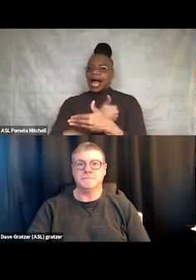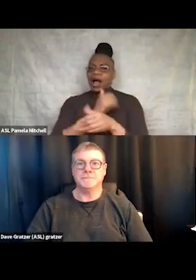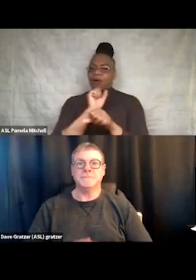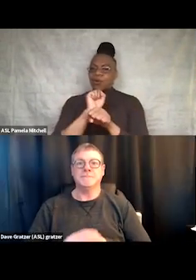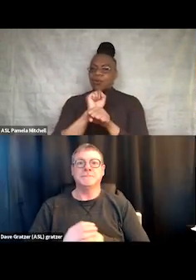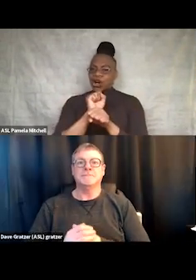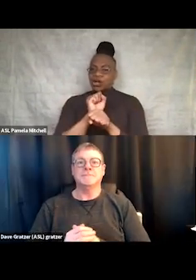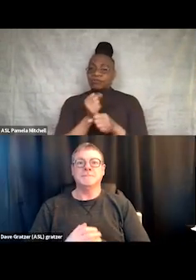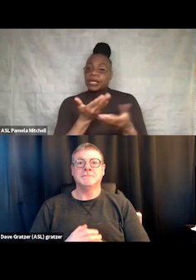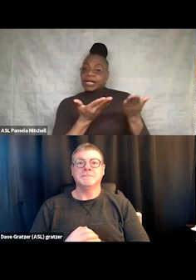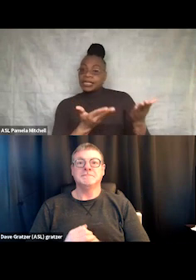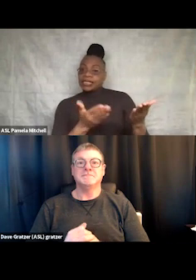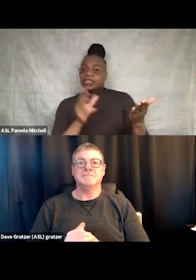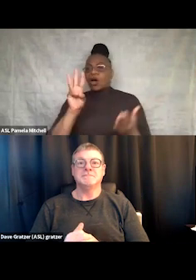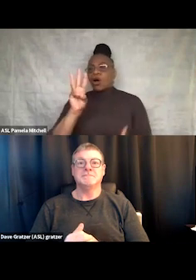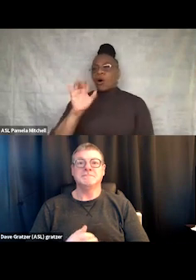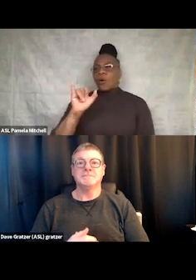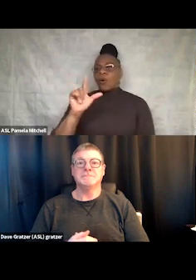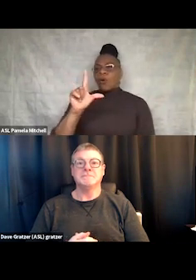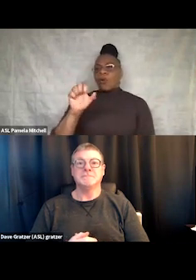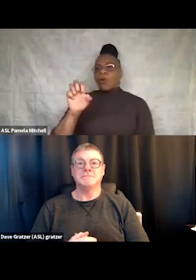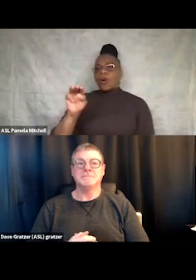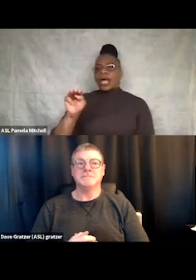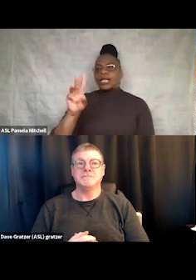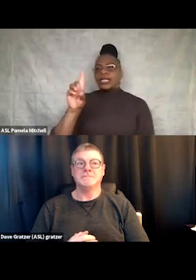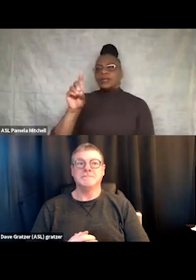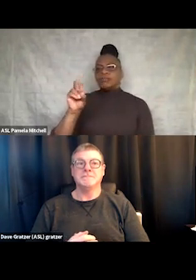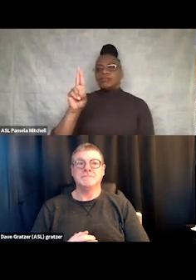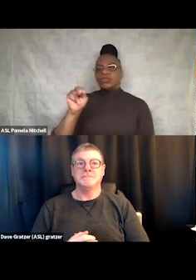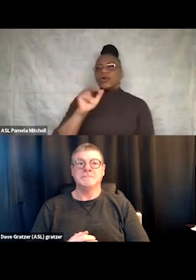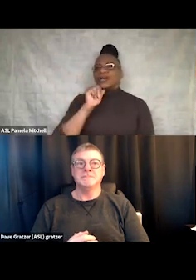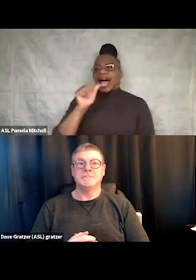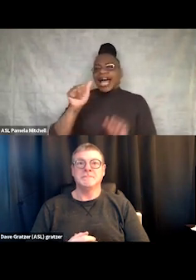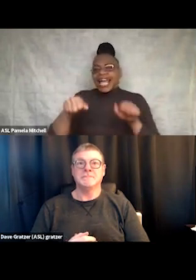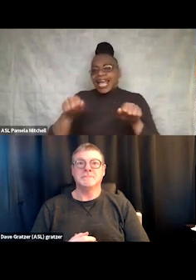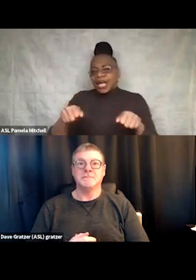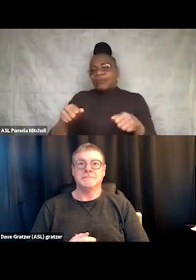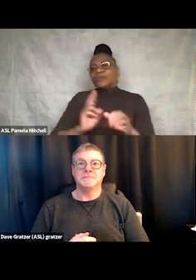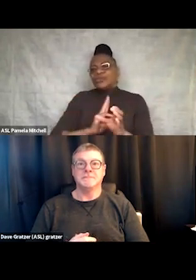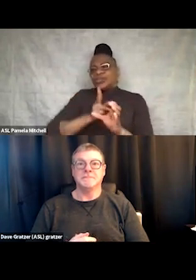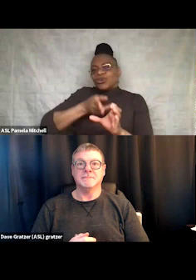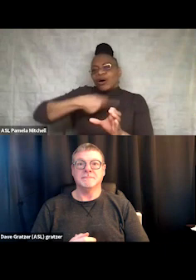So this is William Doran. He couldn't join us today because he's out in work, had an emergency call.